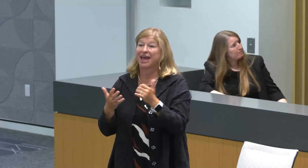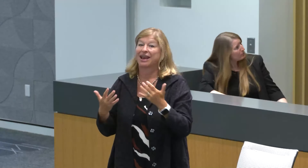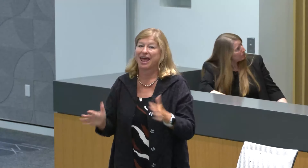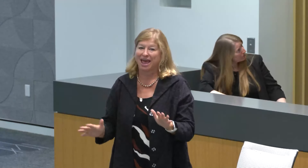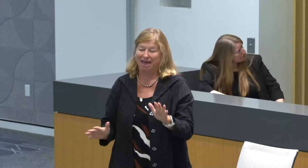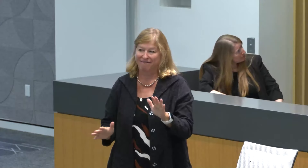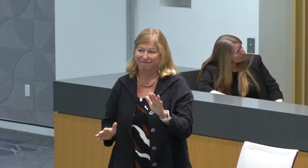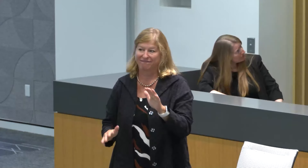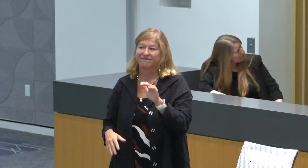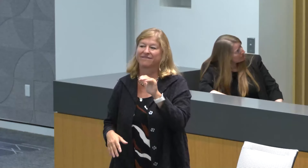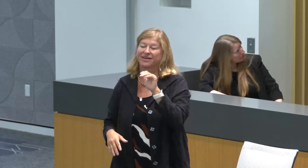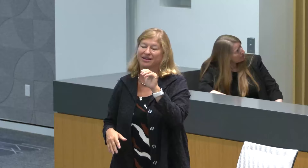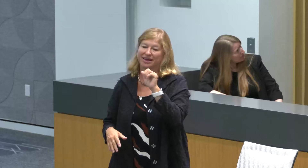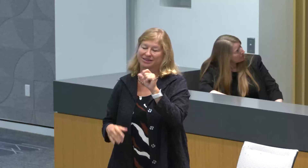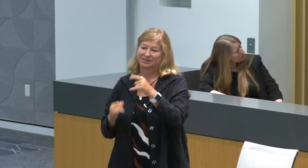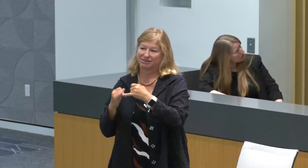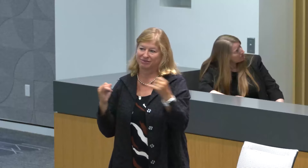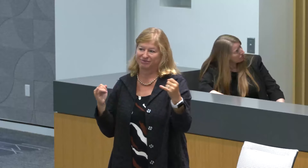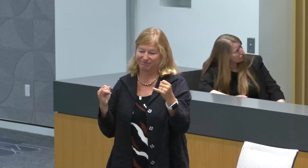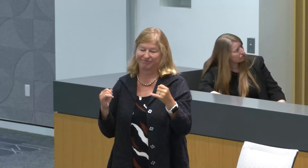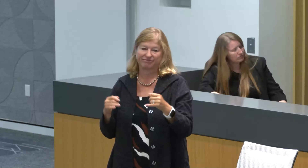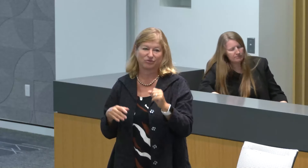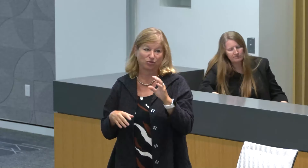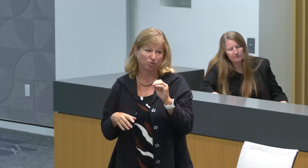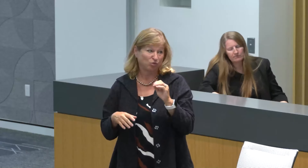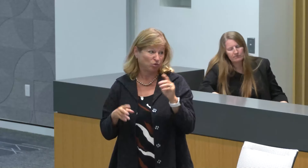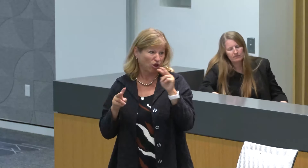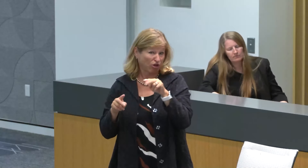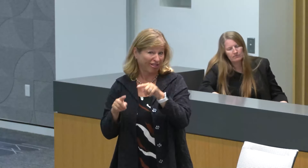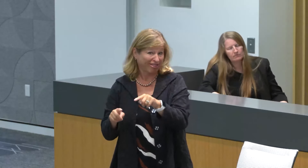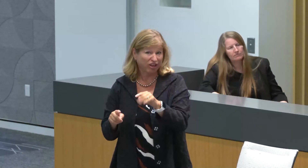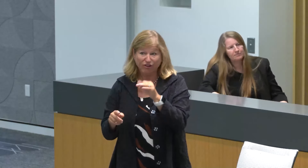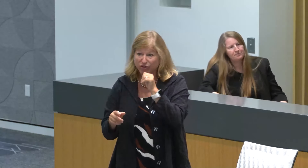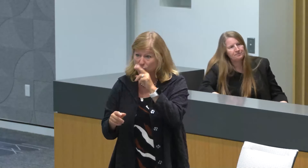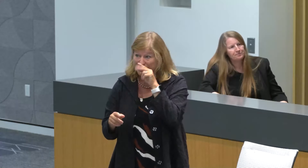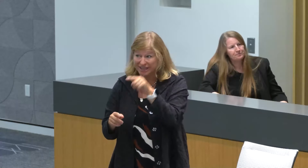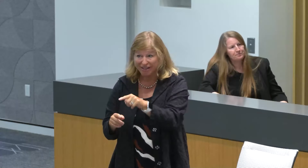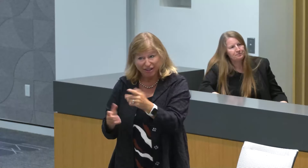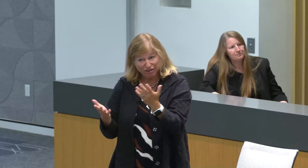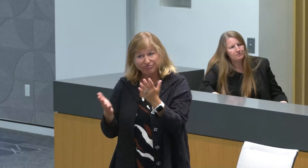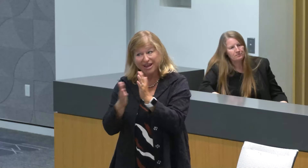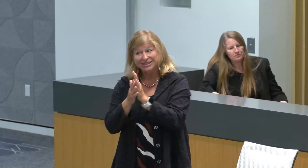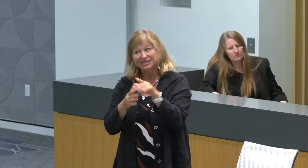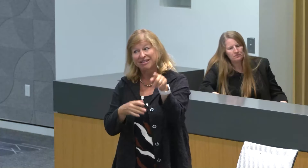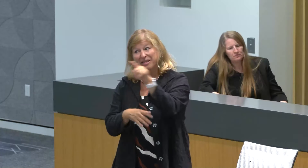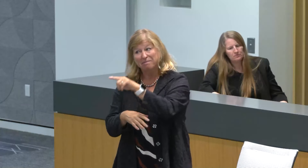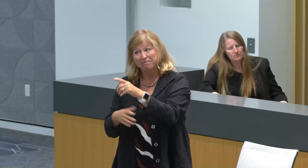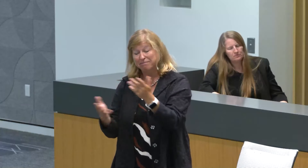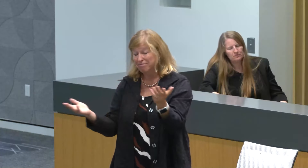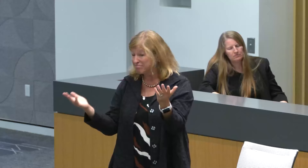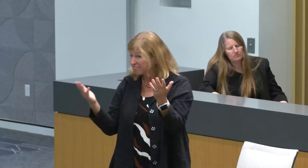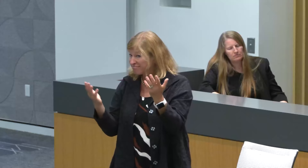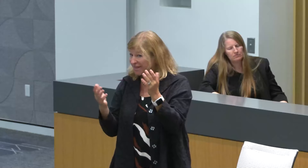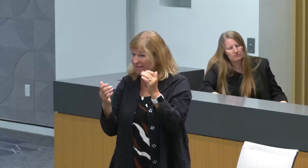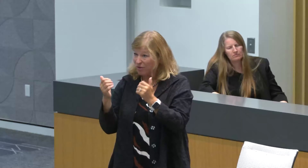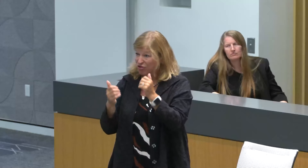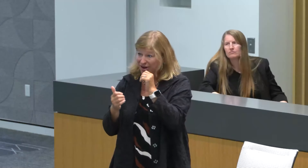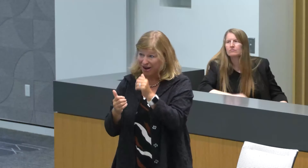WE ARE WALKING THE WALK AS WE TALK THE TALK. DVC'S PAGE AT DVC.FCC.GOV,